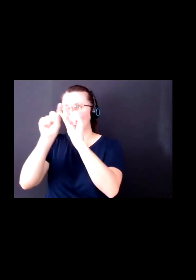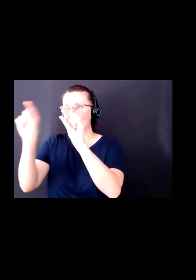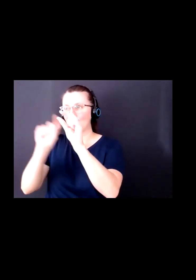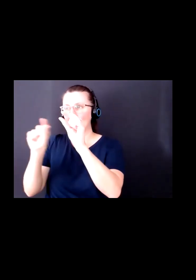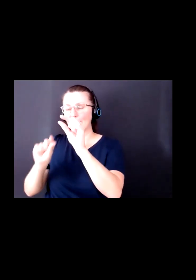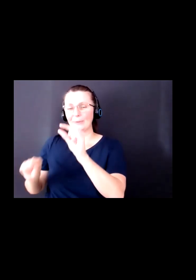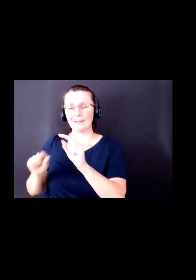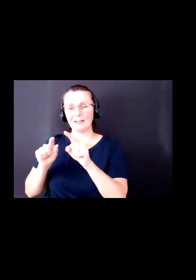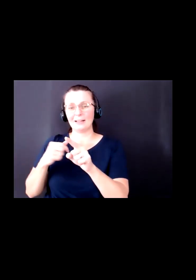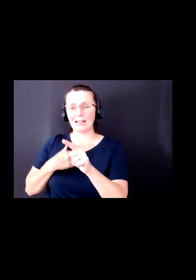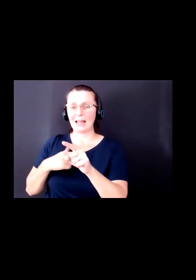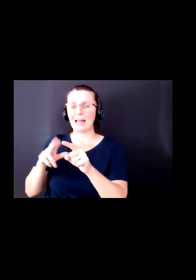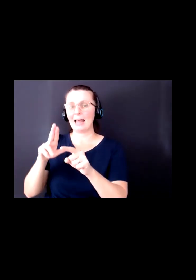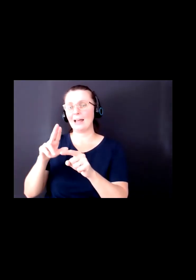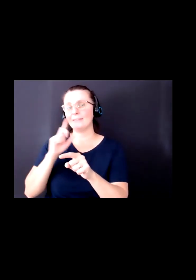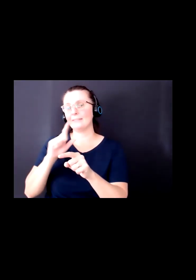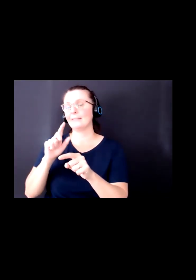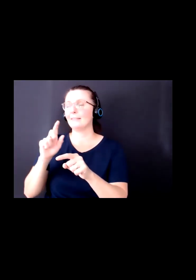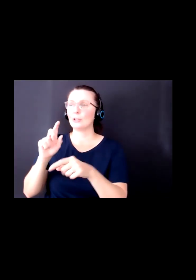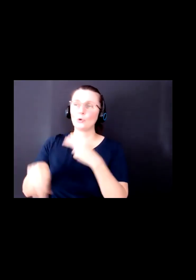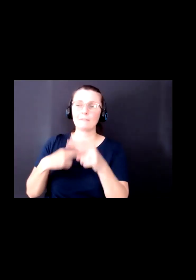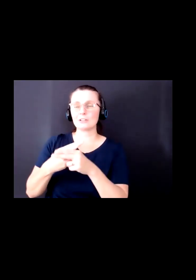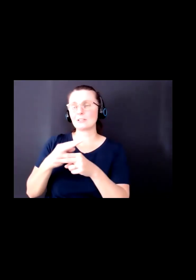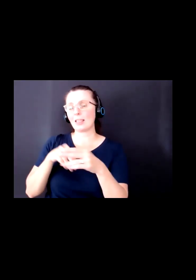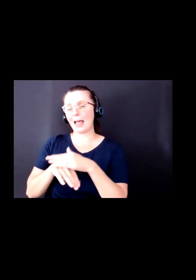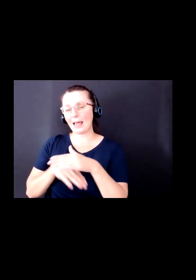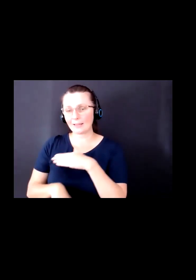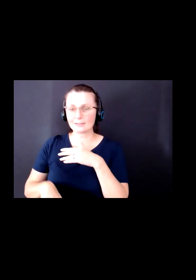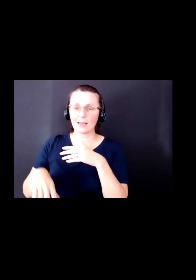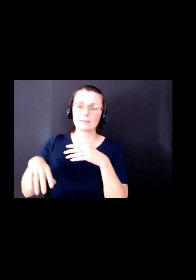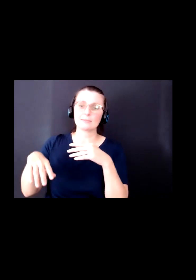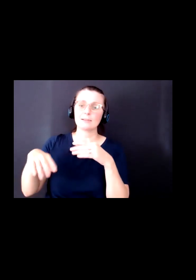symbol. TTY. A parking. A figure walking with a cane among